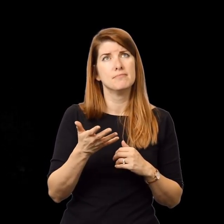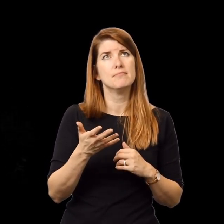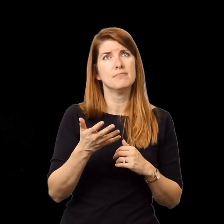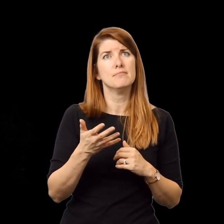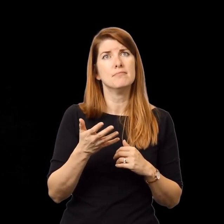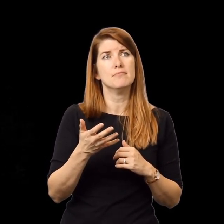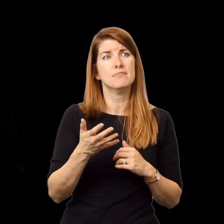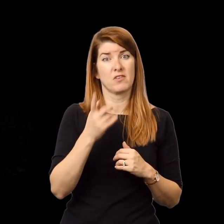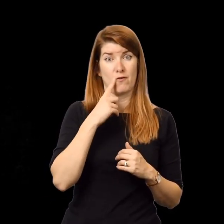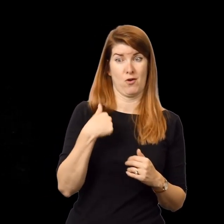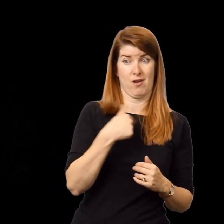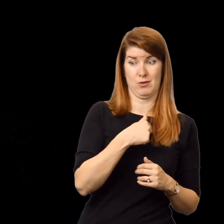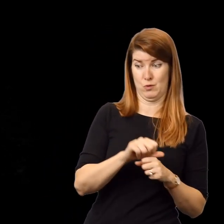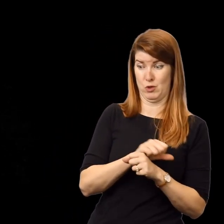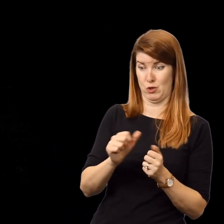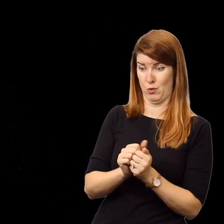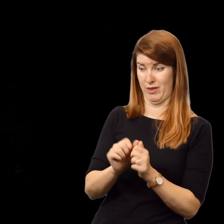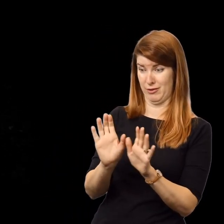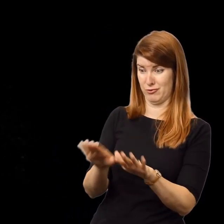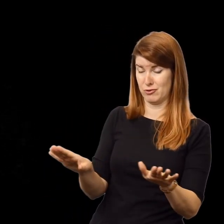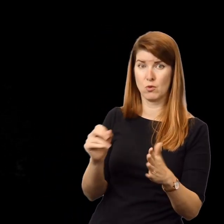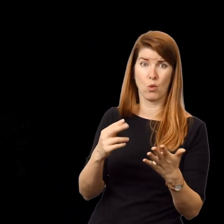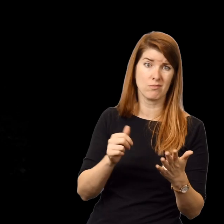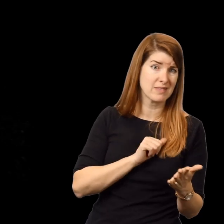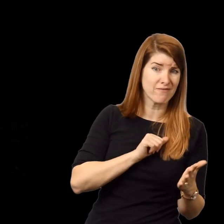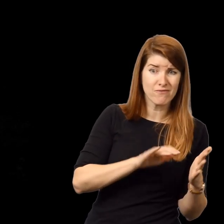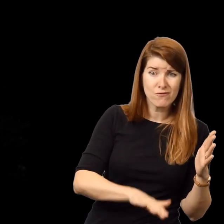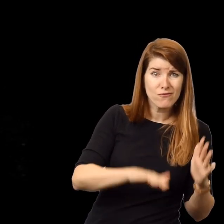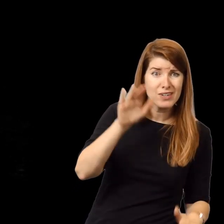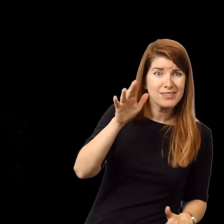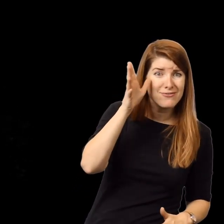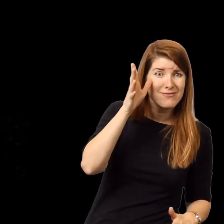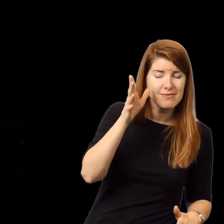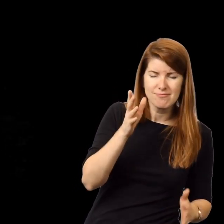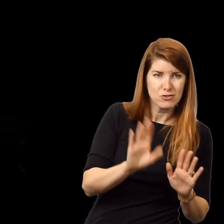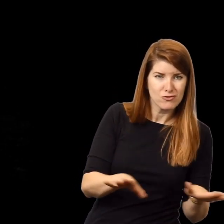And when those of us who work with children or are raising children,